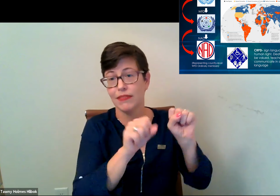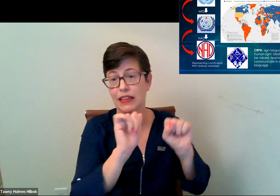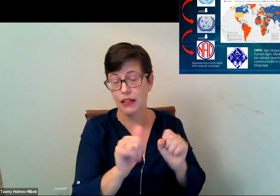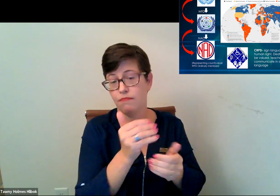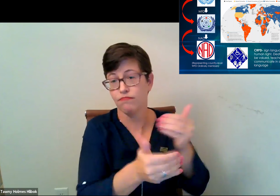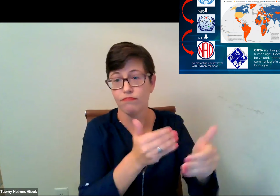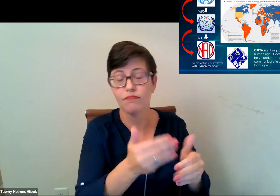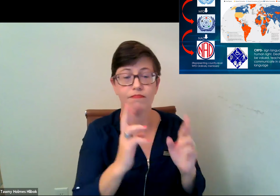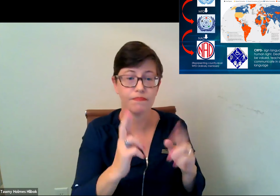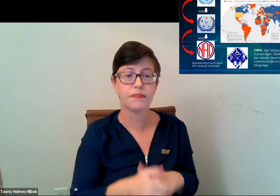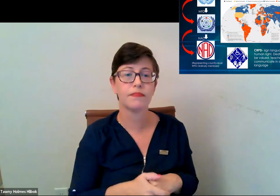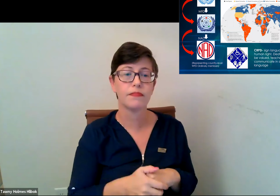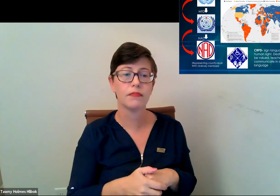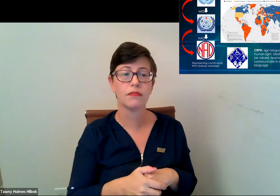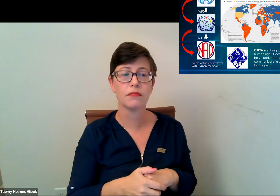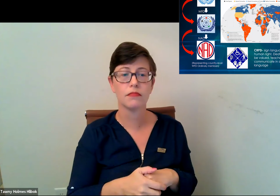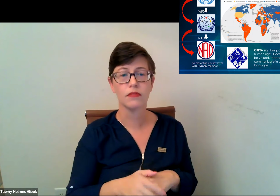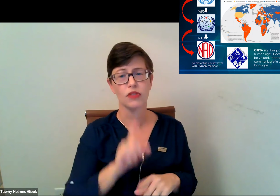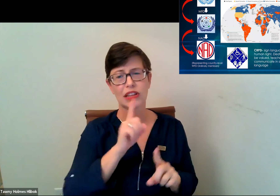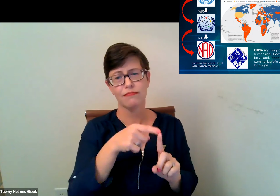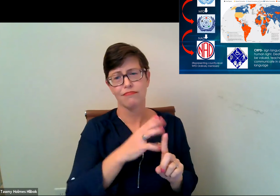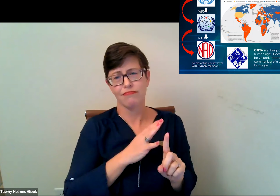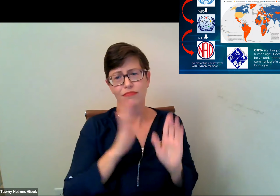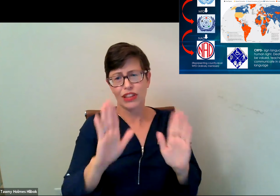But hopefully the process will continue and we can get it ratified.